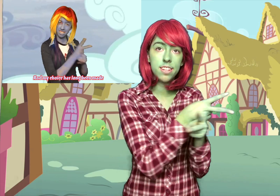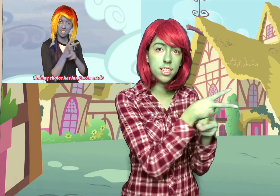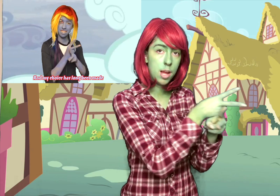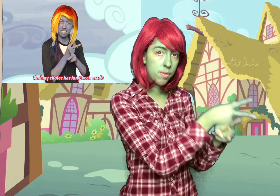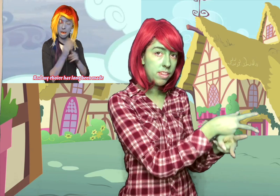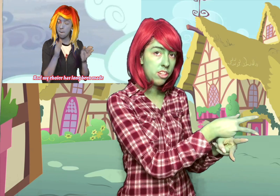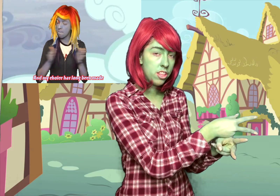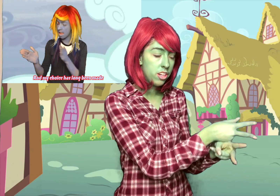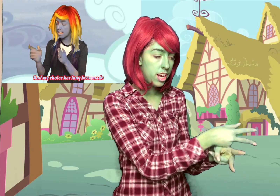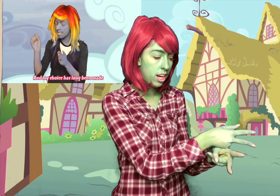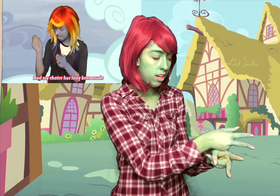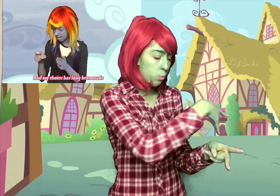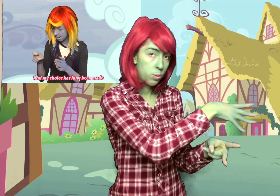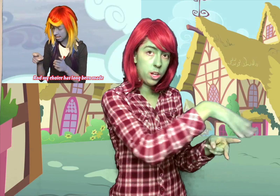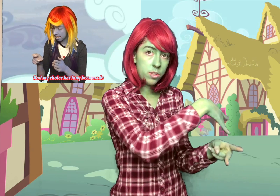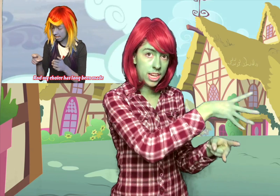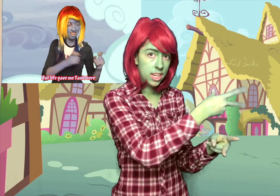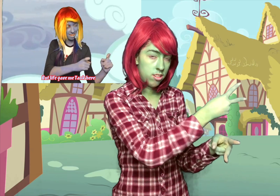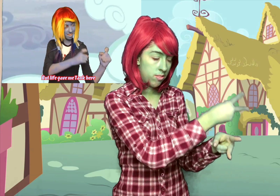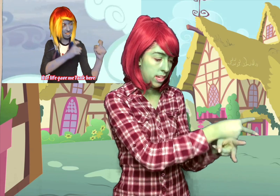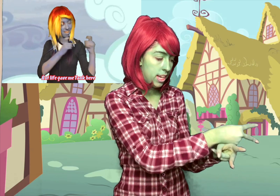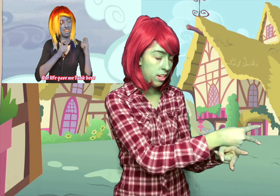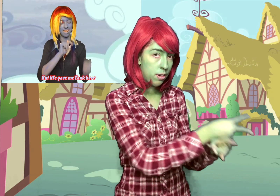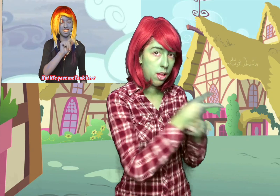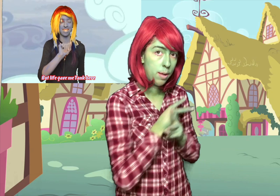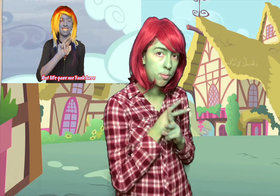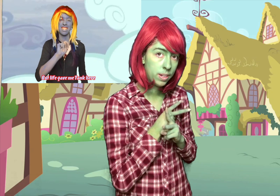on top of each other and you know tank is over here i bring it